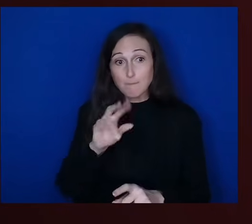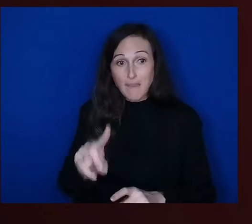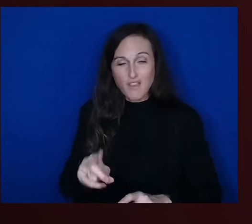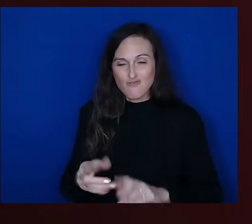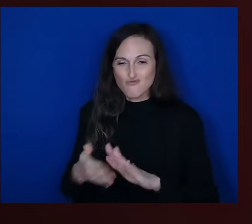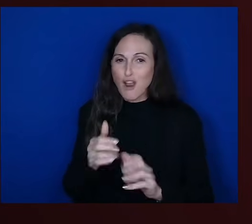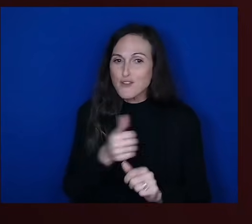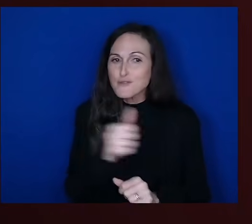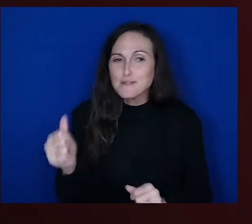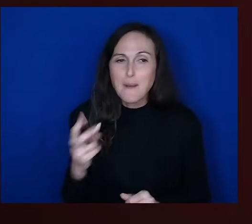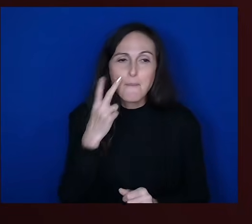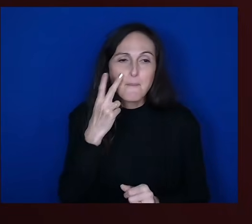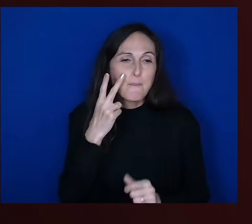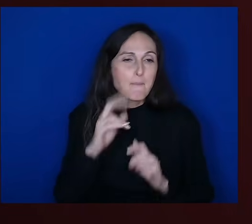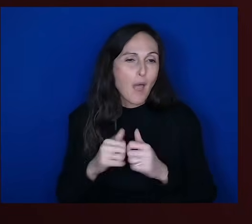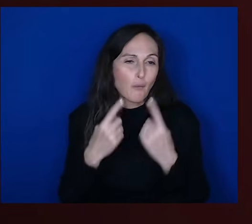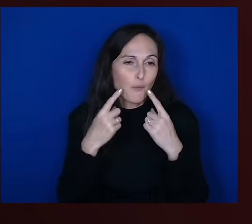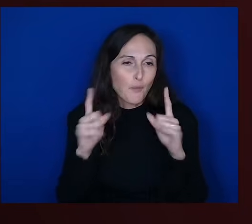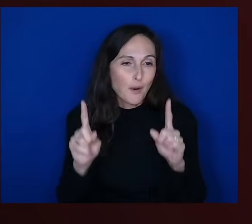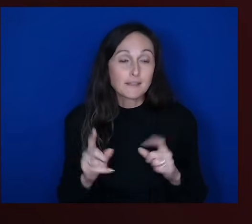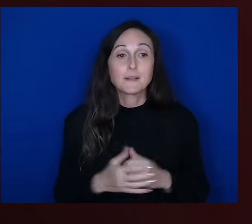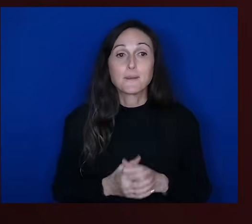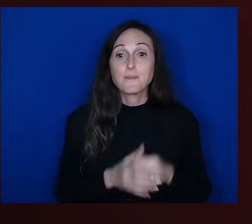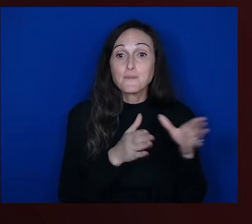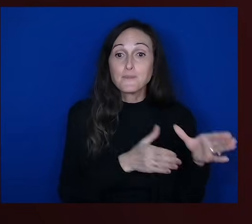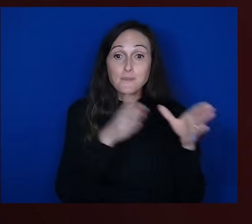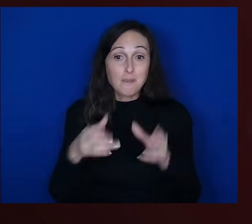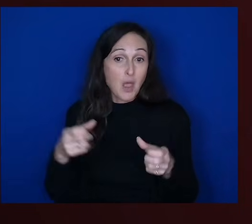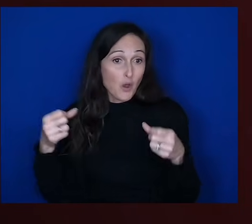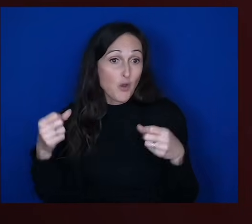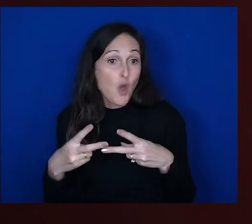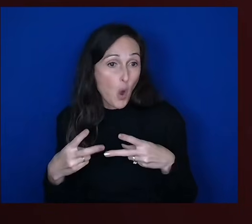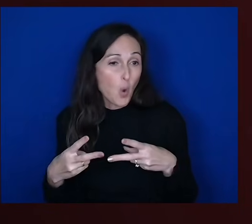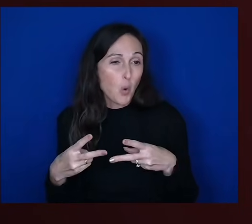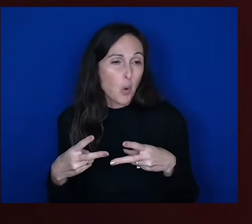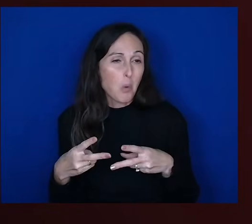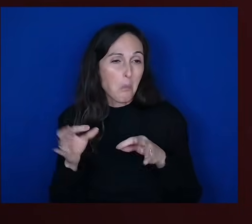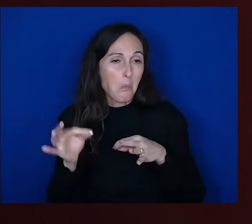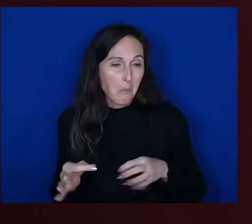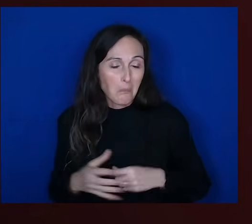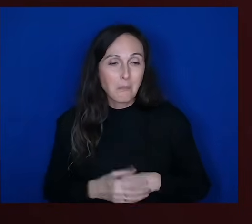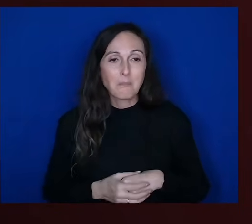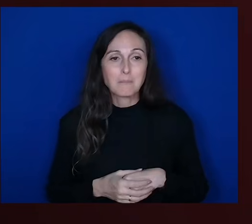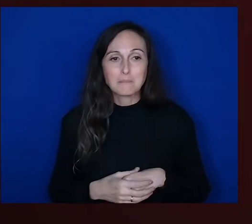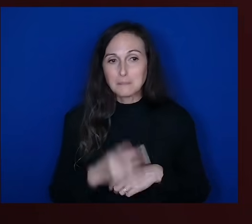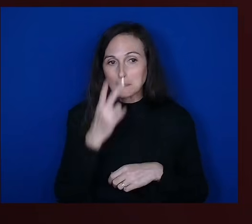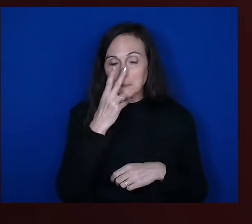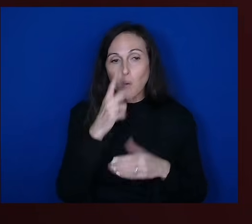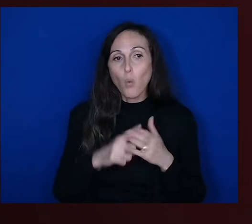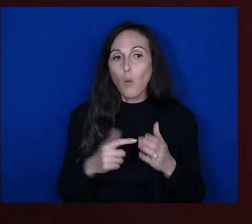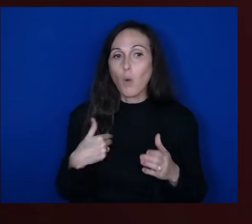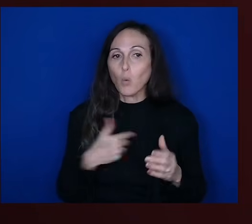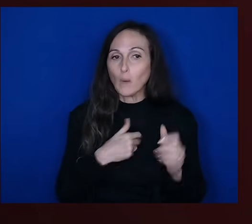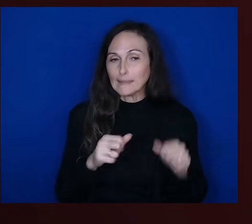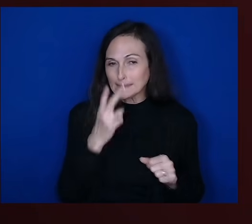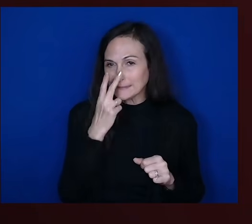So, let's take a walk on the code side now, and see what we can see.